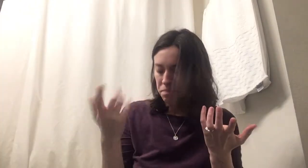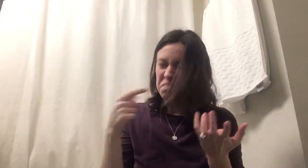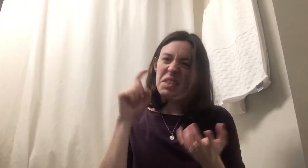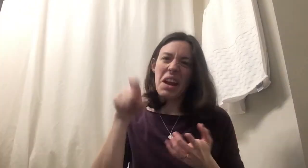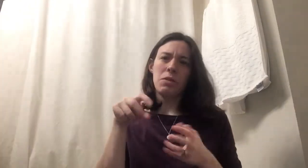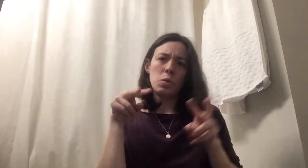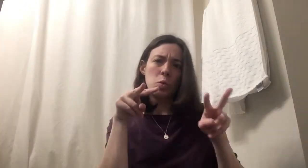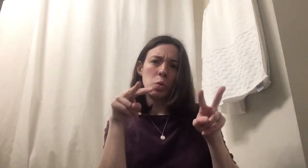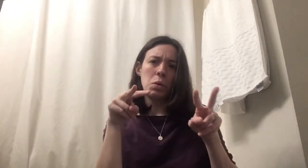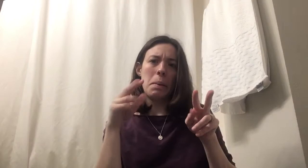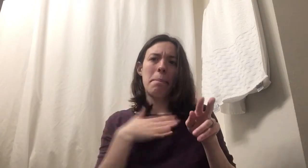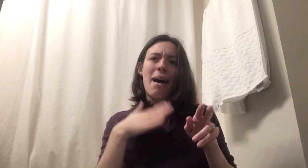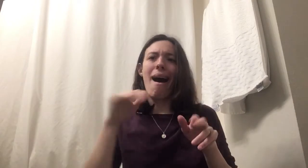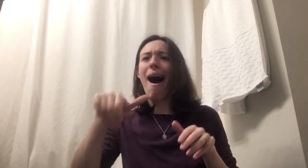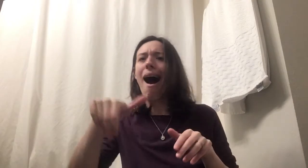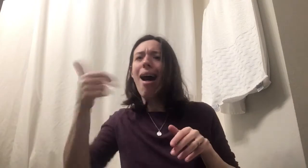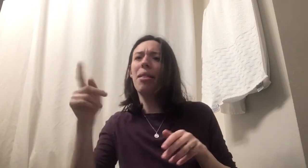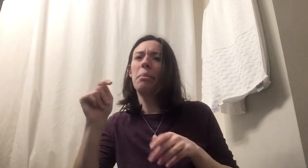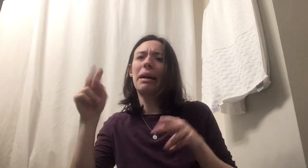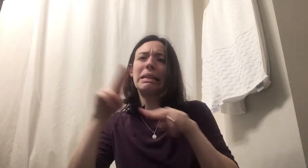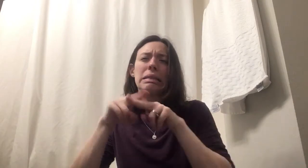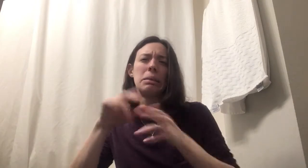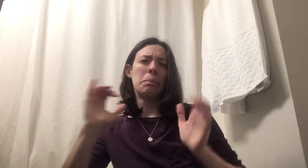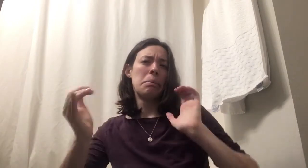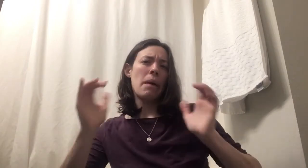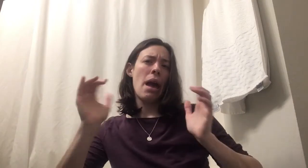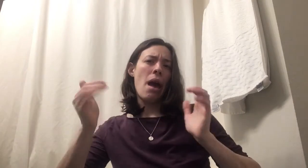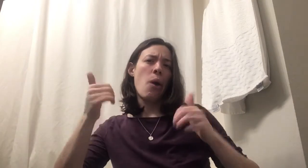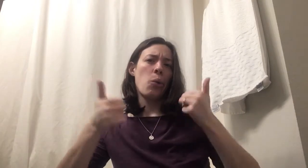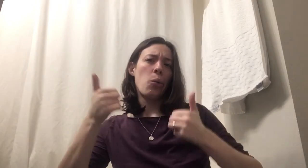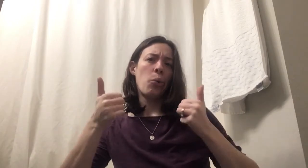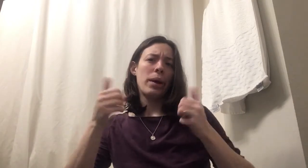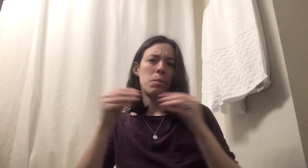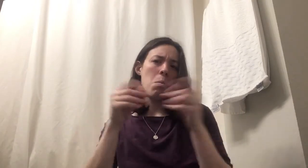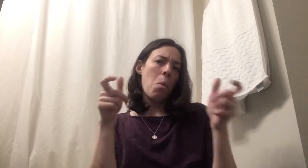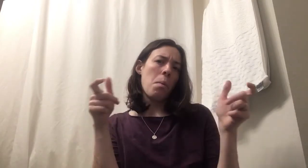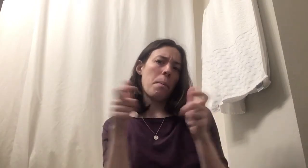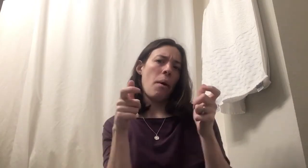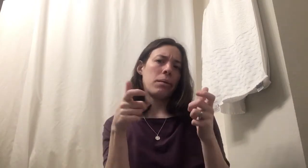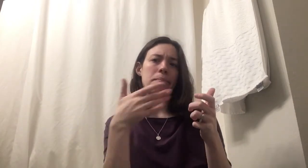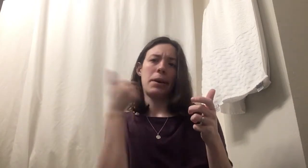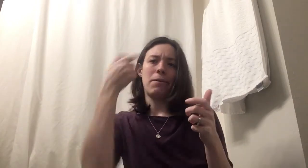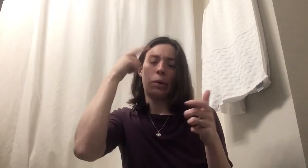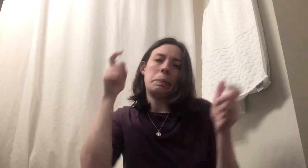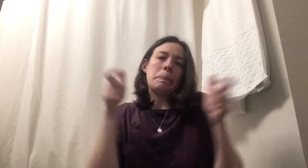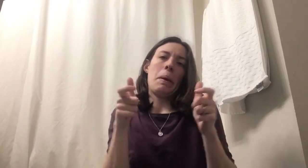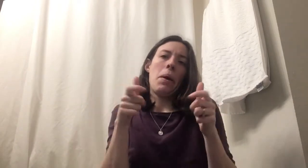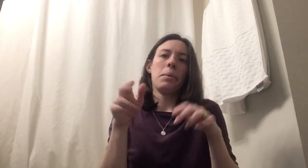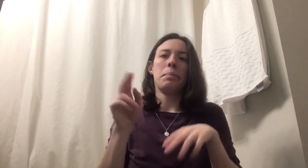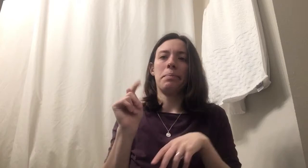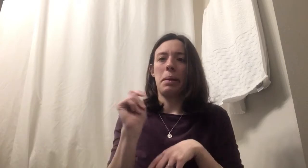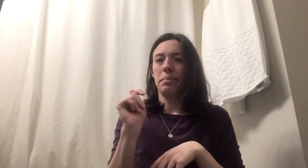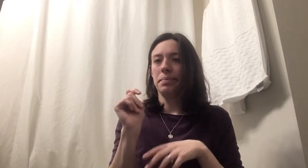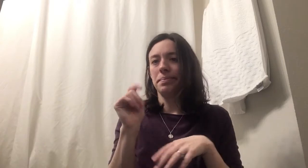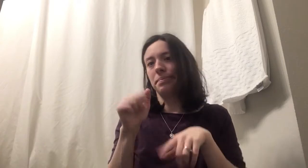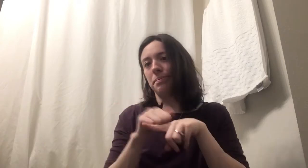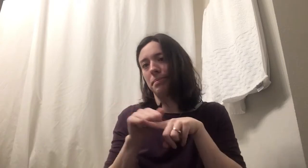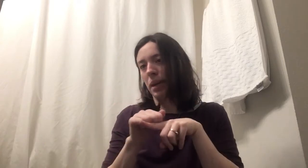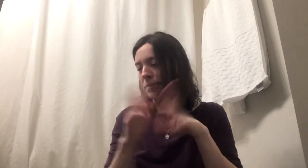I'll have to look at my other potty seat and compare the size To see which would be better for small..... *potty...? *practice...?